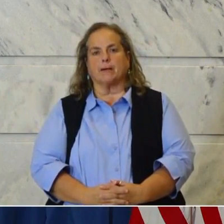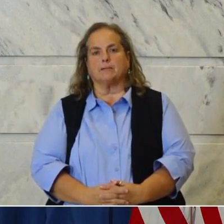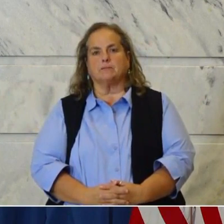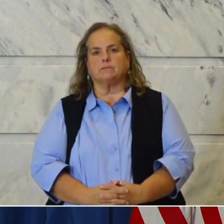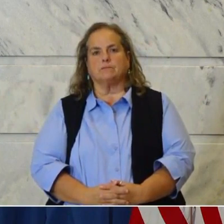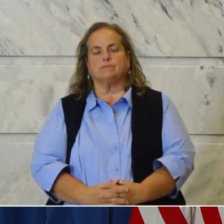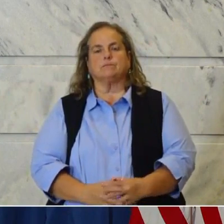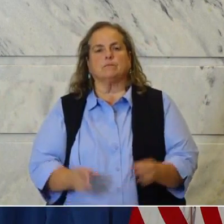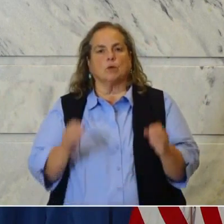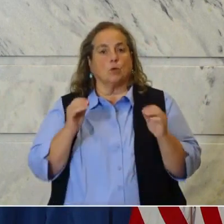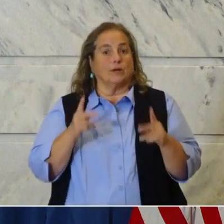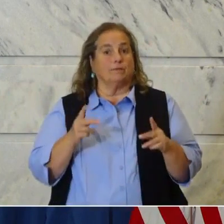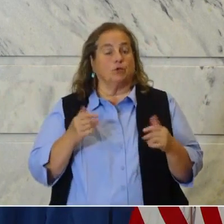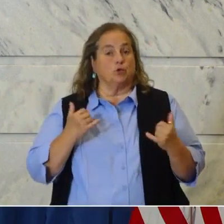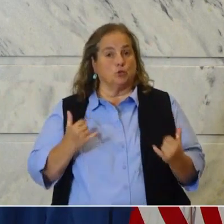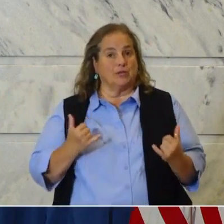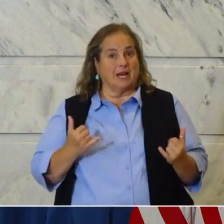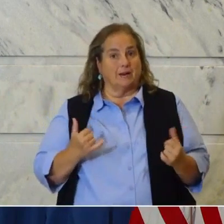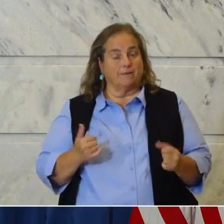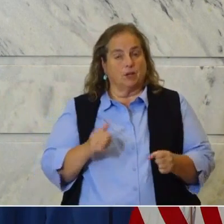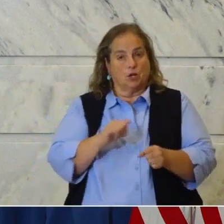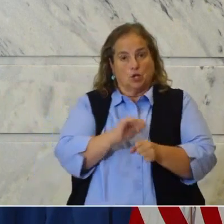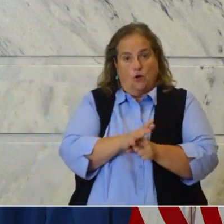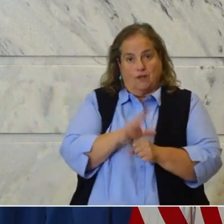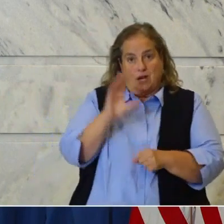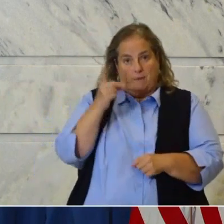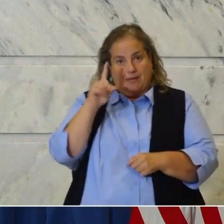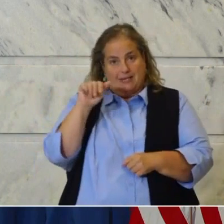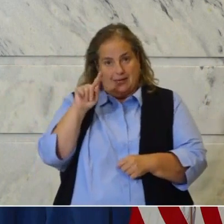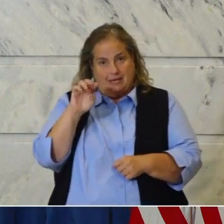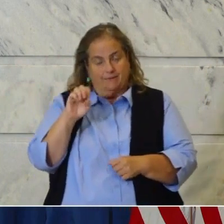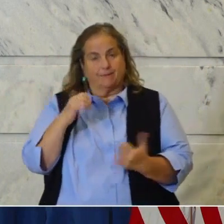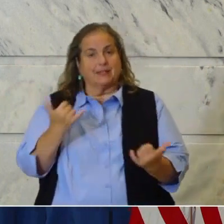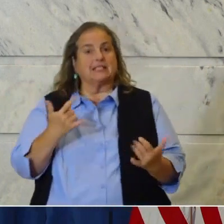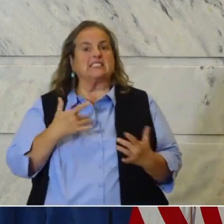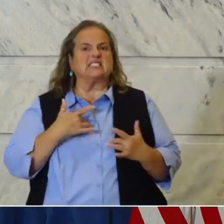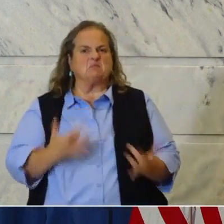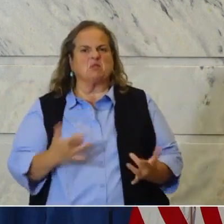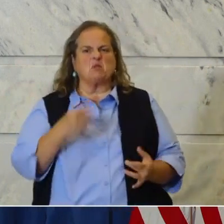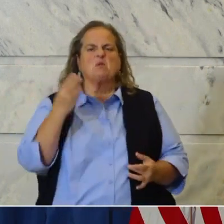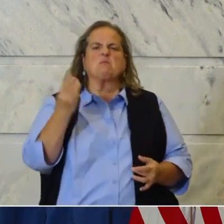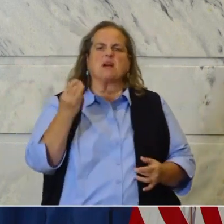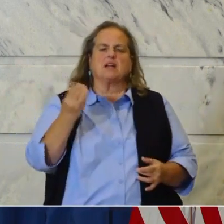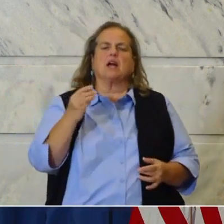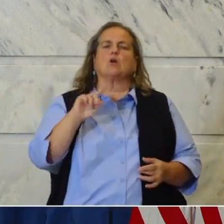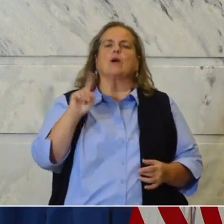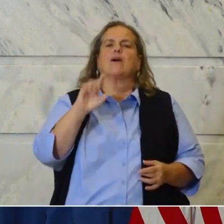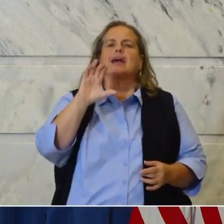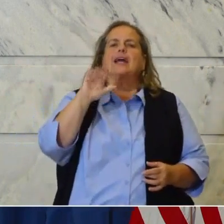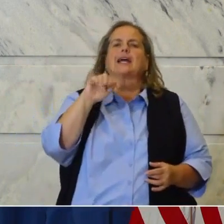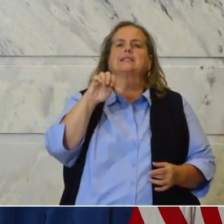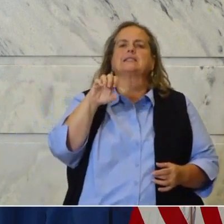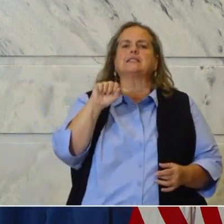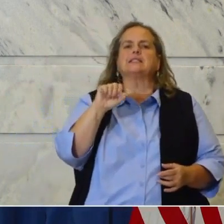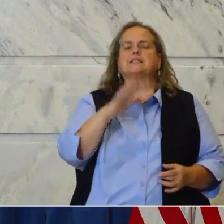All right, Today's cove it update. This is a typical Monday where cases start